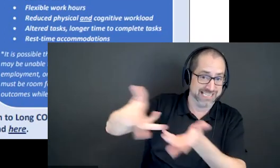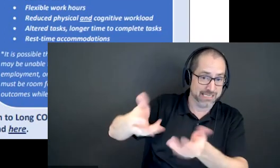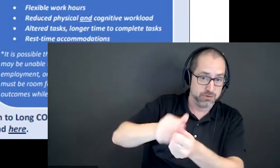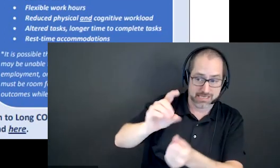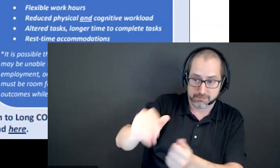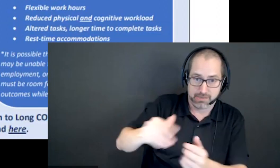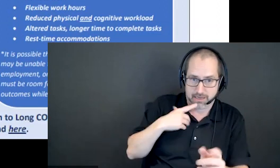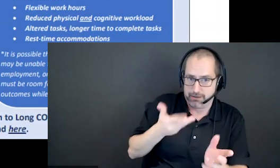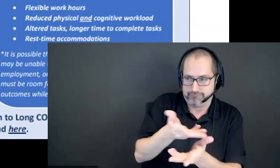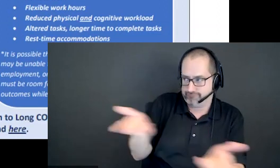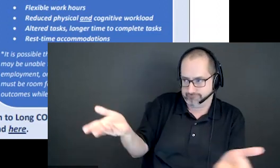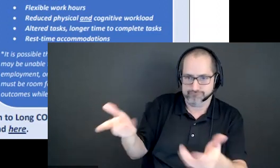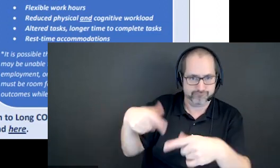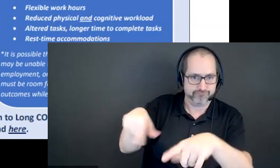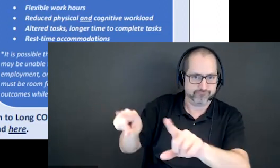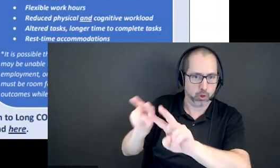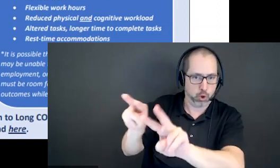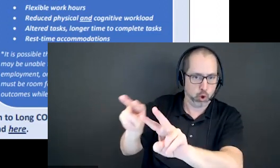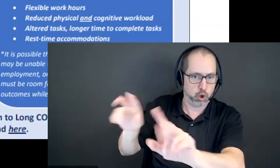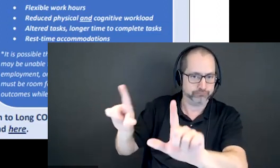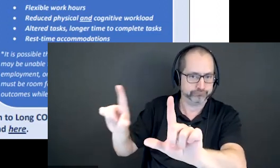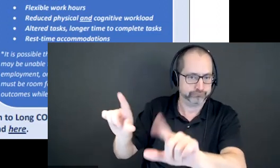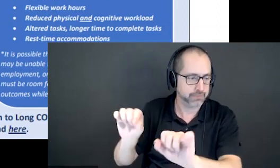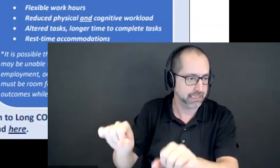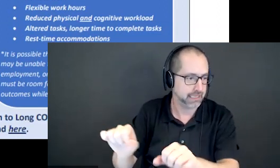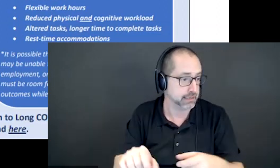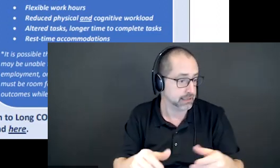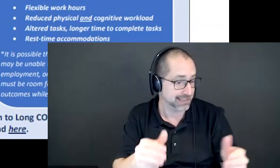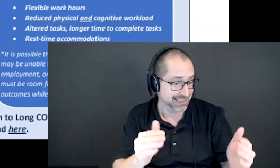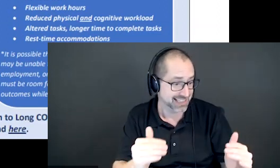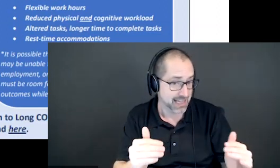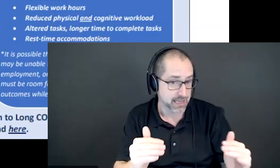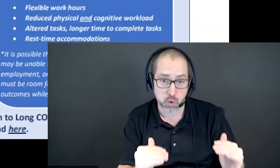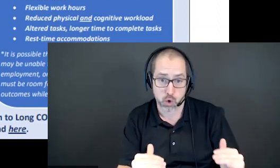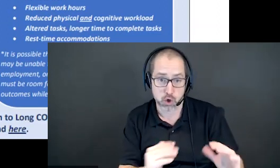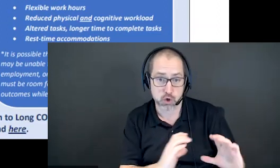So we highlight the lower the lower portions here again this is going to be laid out much